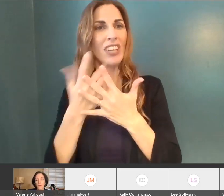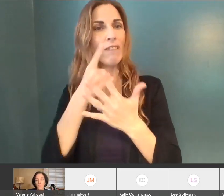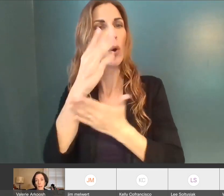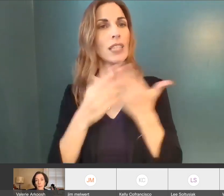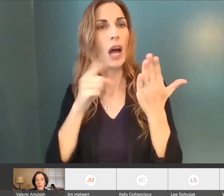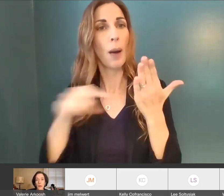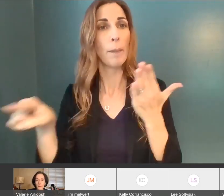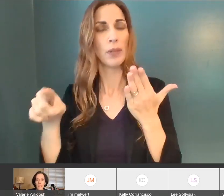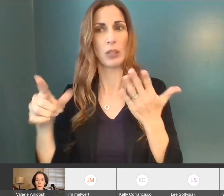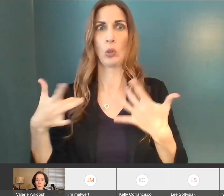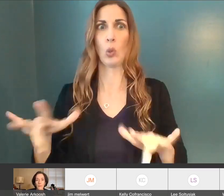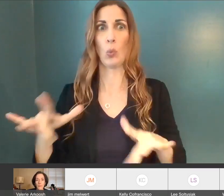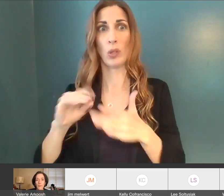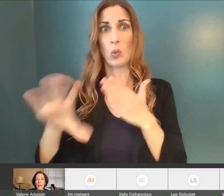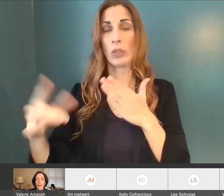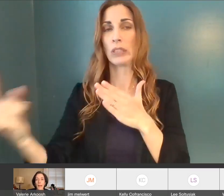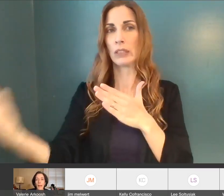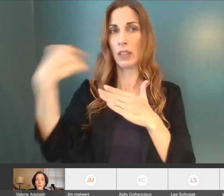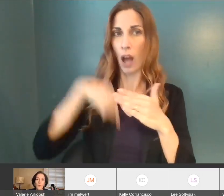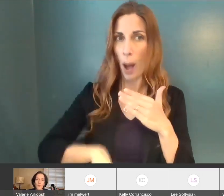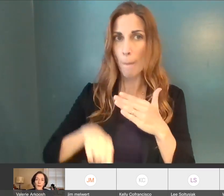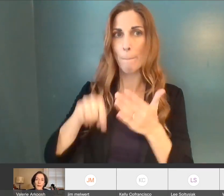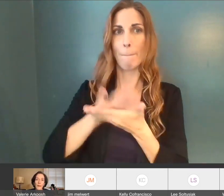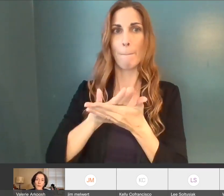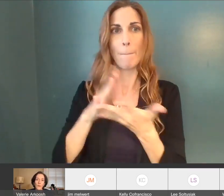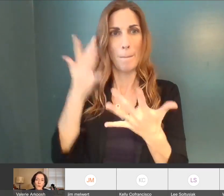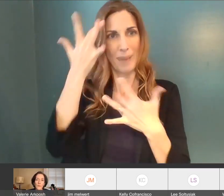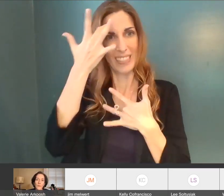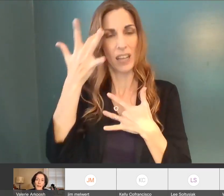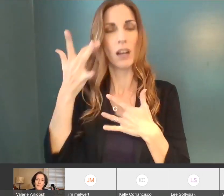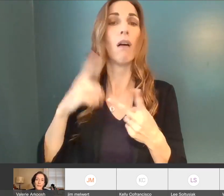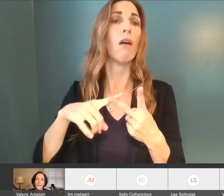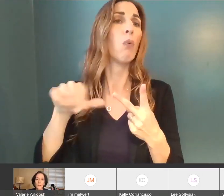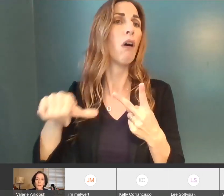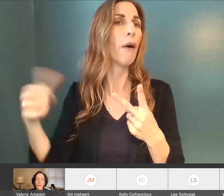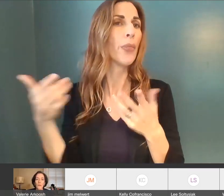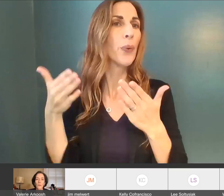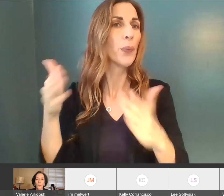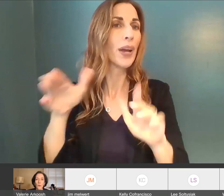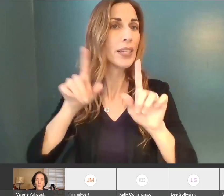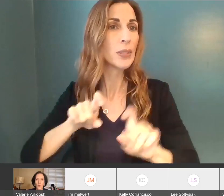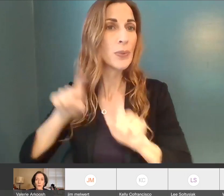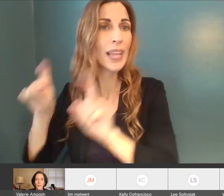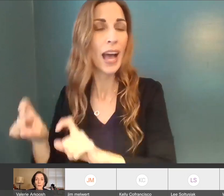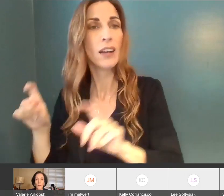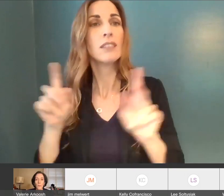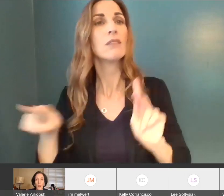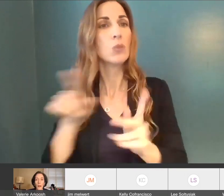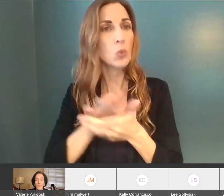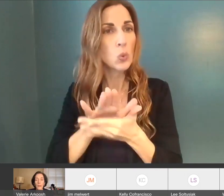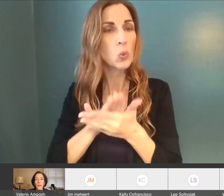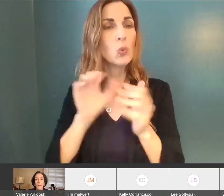from coming onto campus and provide another source of testing to which the school can quickly respond